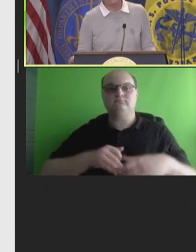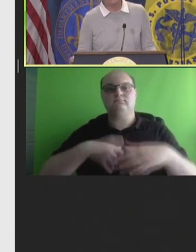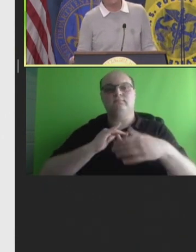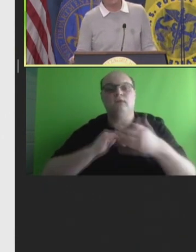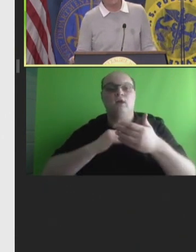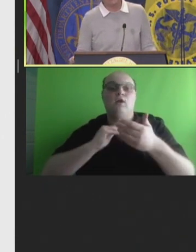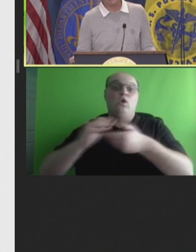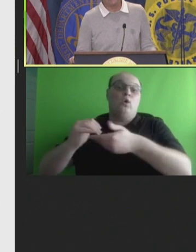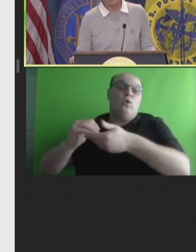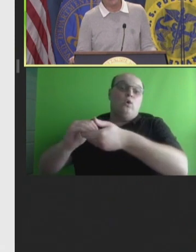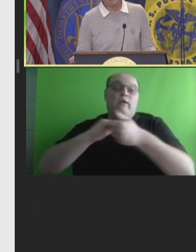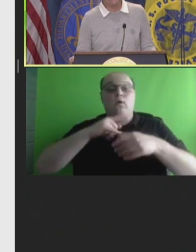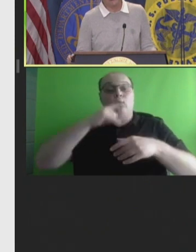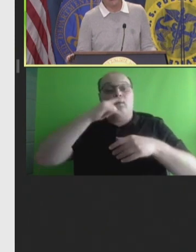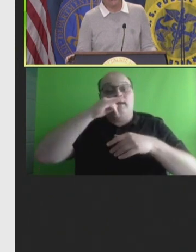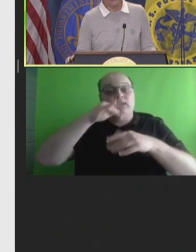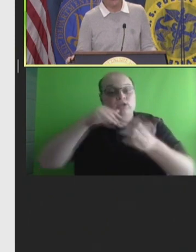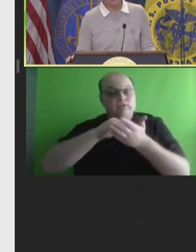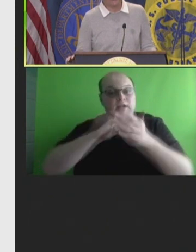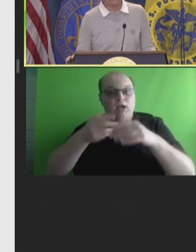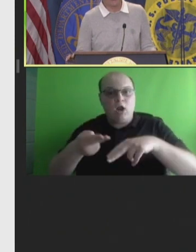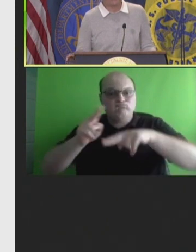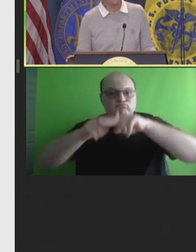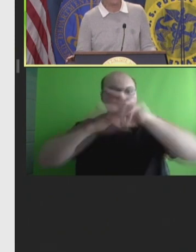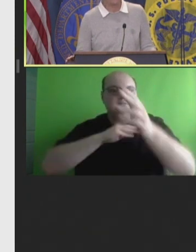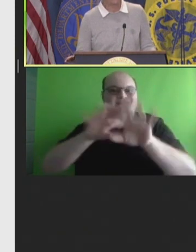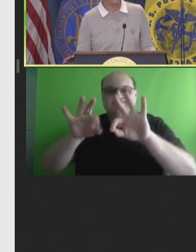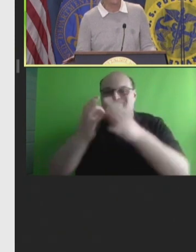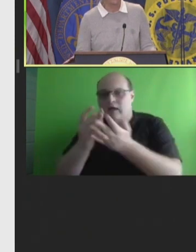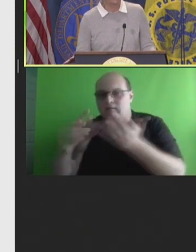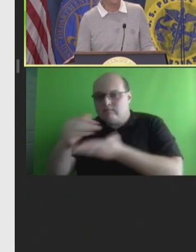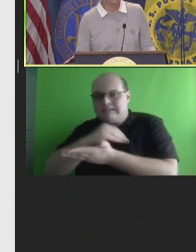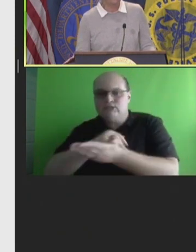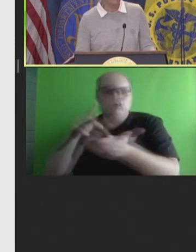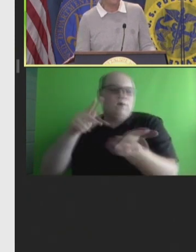with pediatricians, family physicians, pharmacies, schools, and other providers.